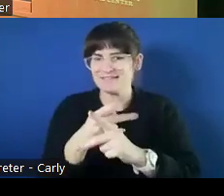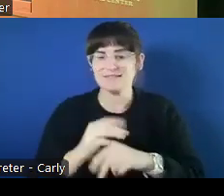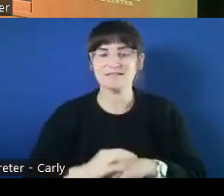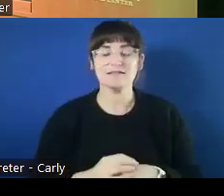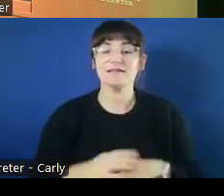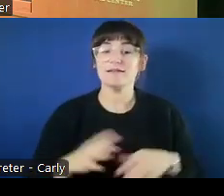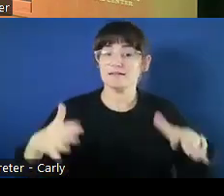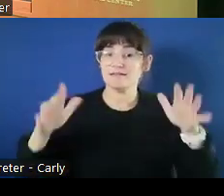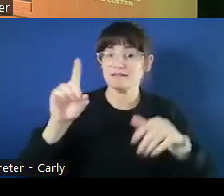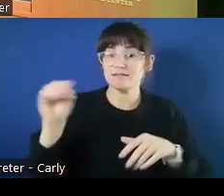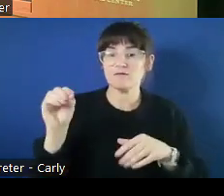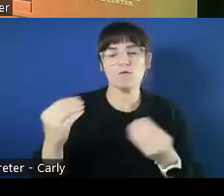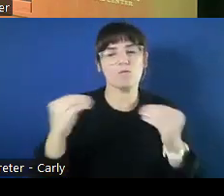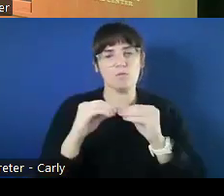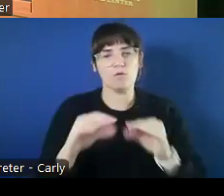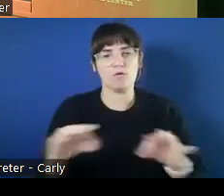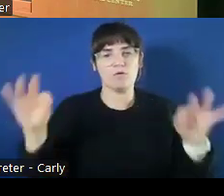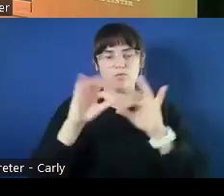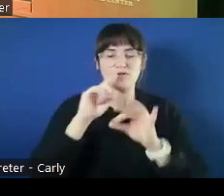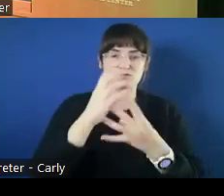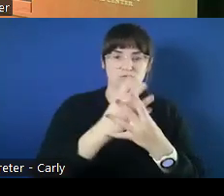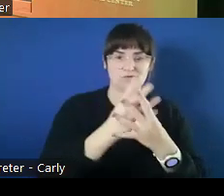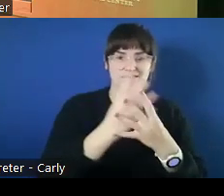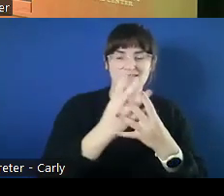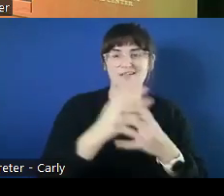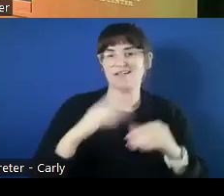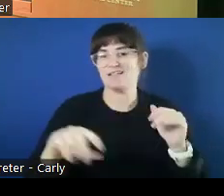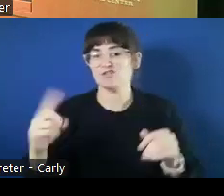disorders actually are much more important to screen for than just looking at anxiety in general